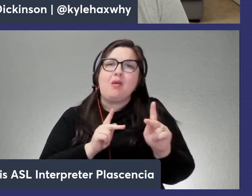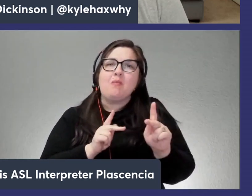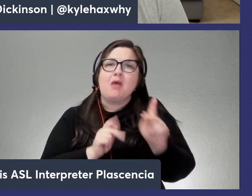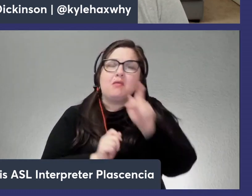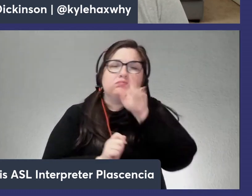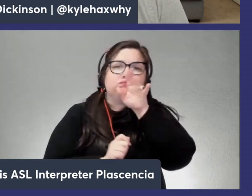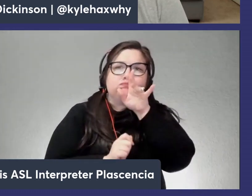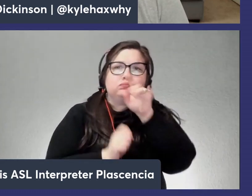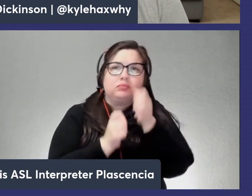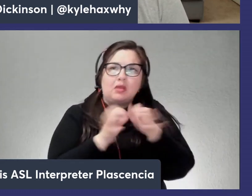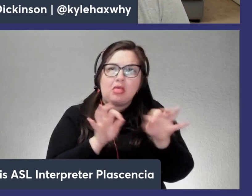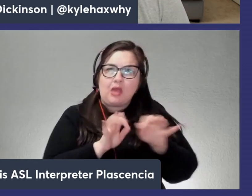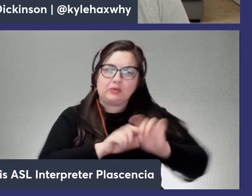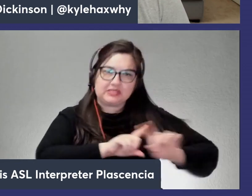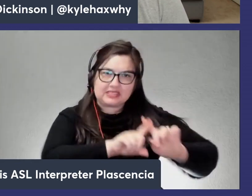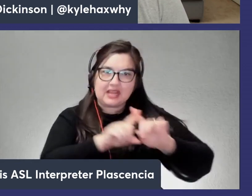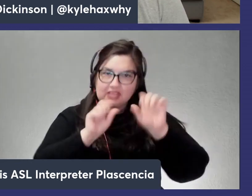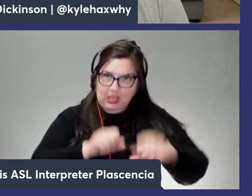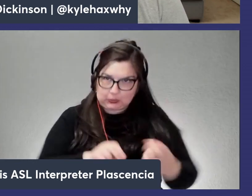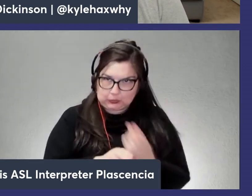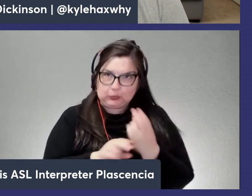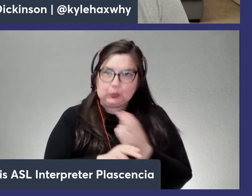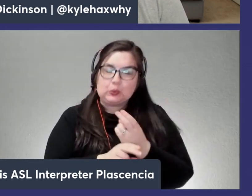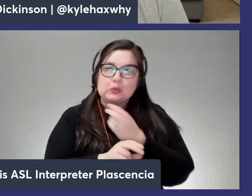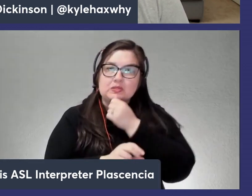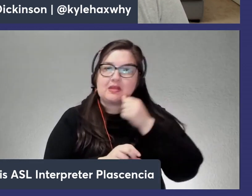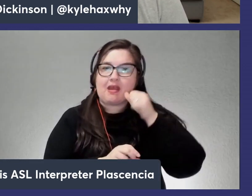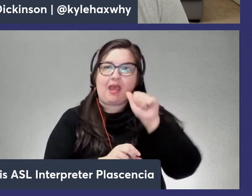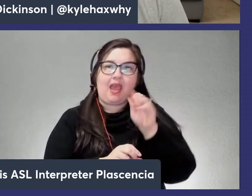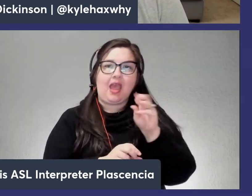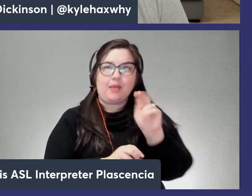and you can use Amazon Translate to take your ideas